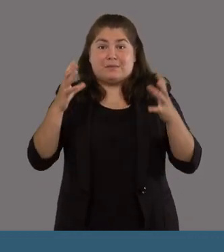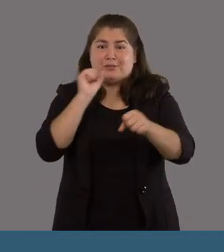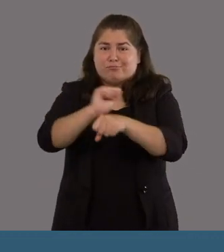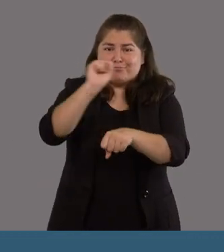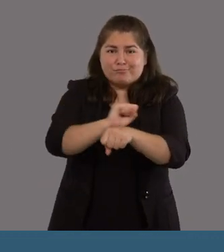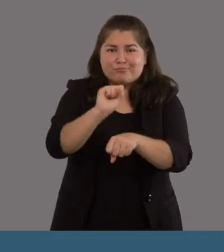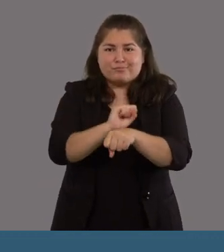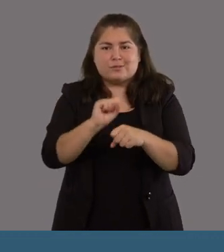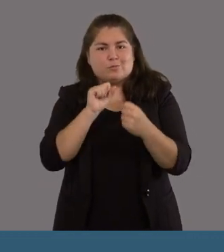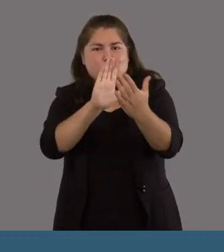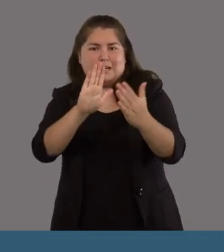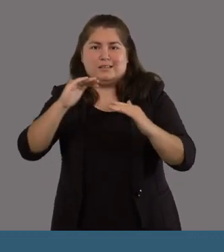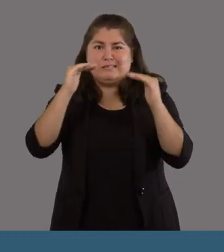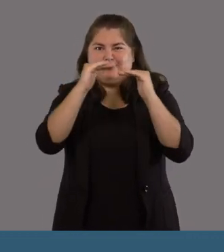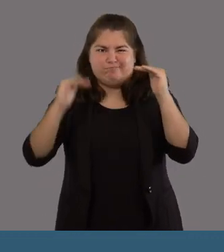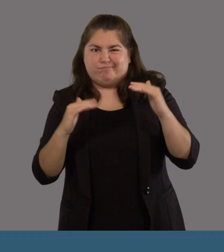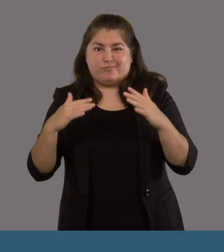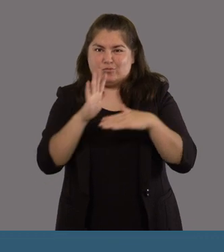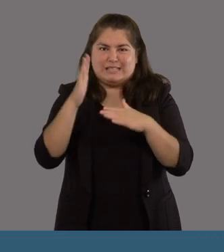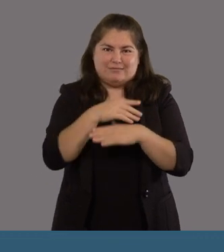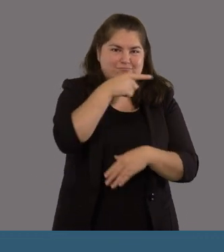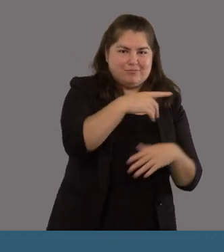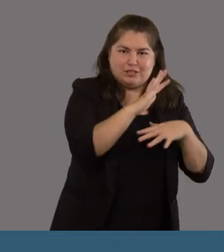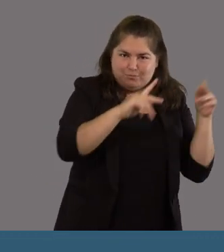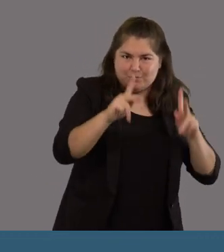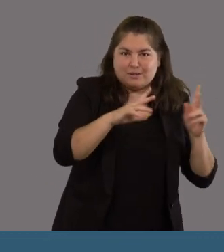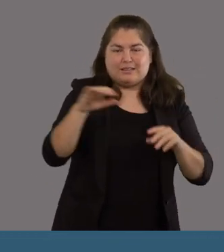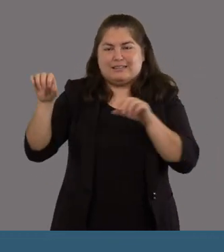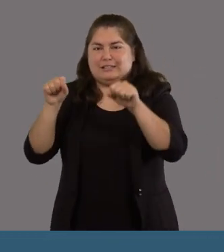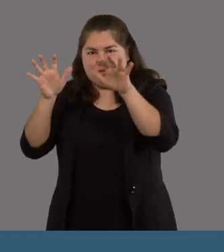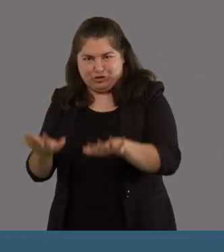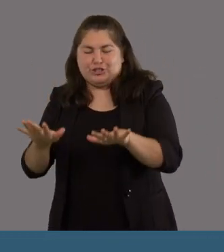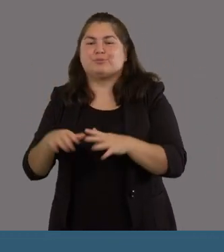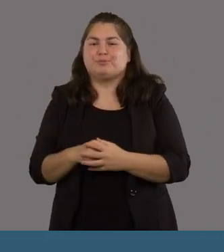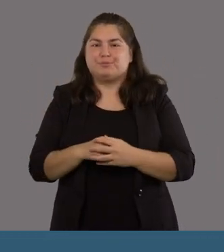Many have worked to address the inequities between Indigenous Peoples and settlers. This